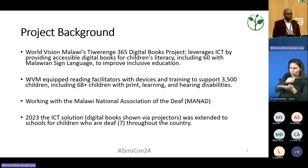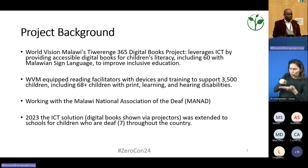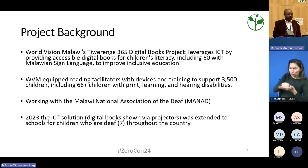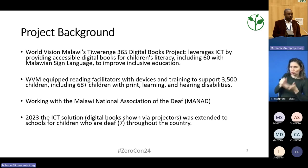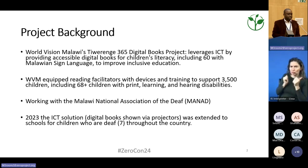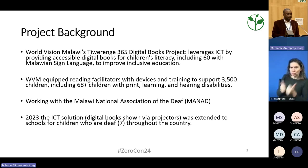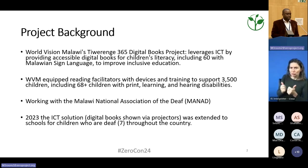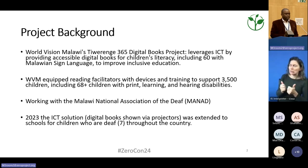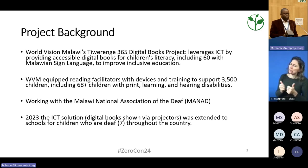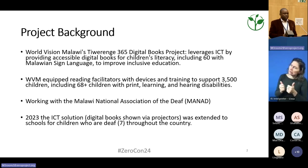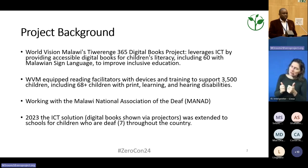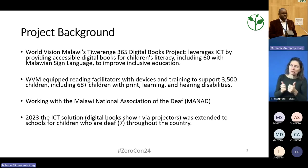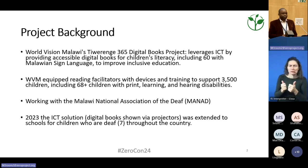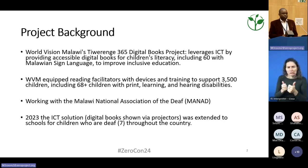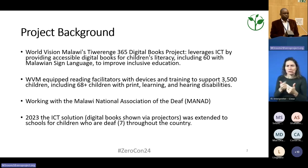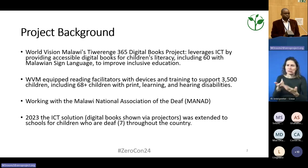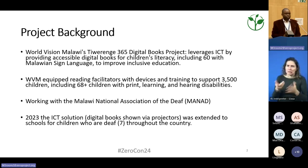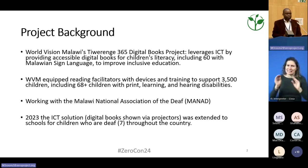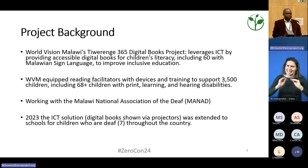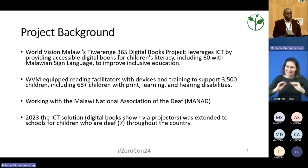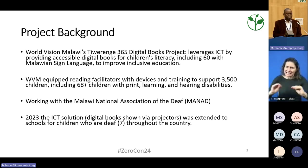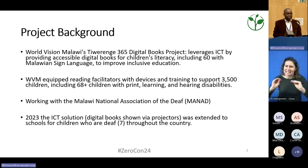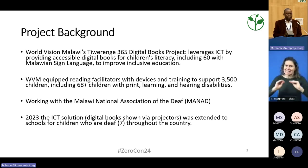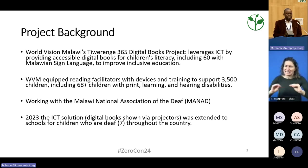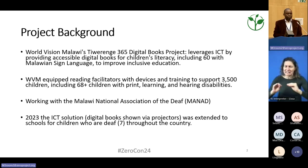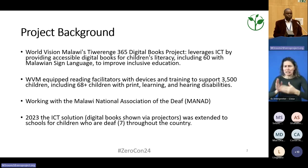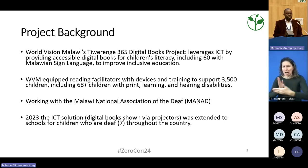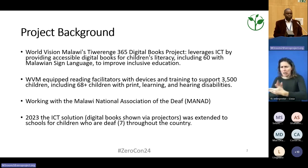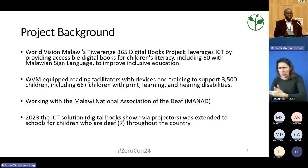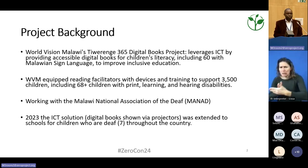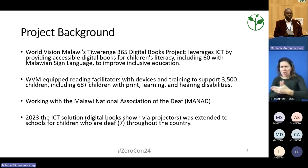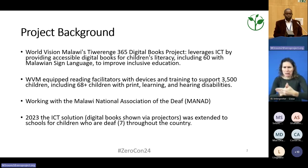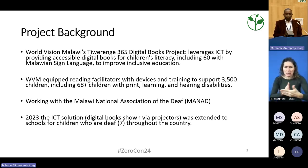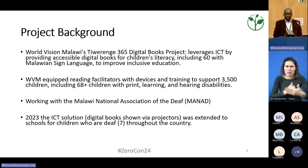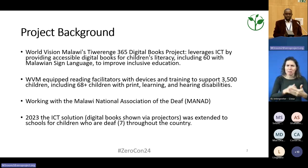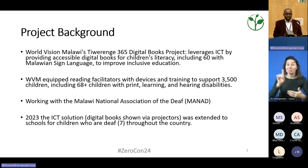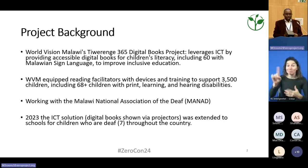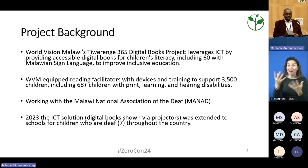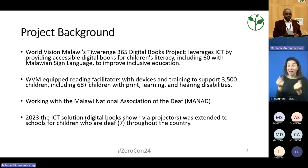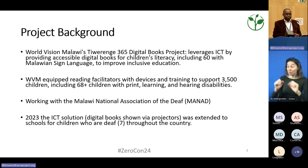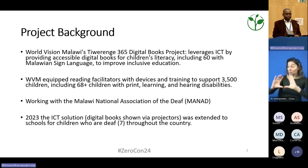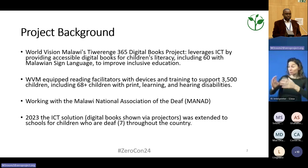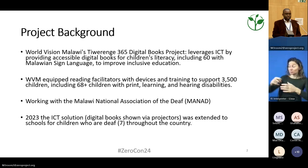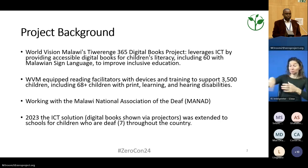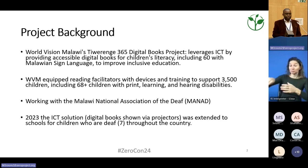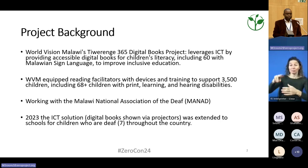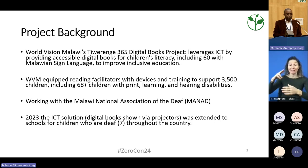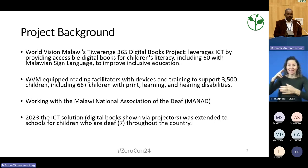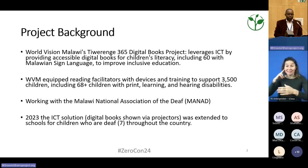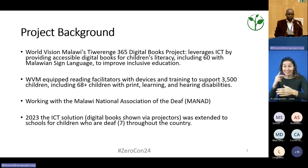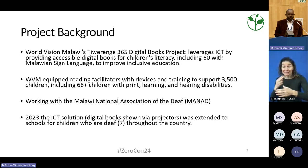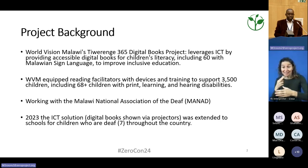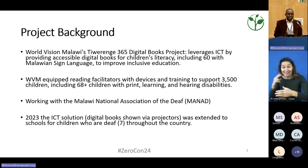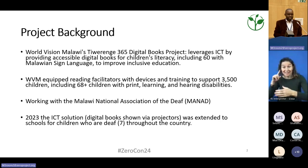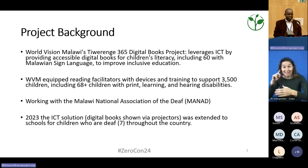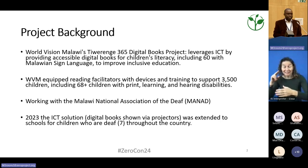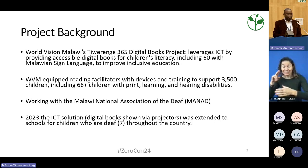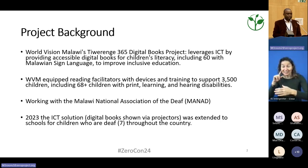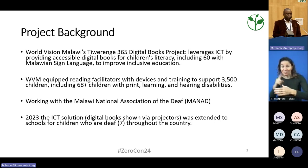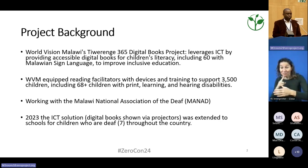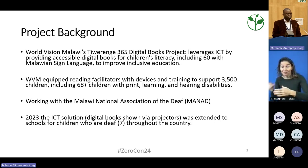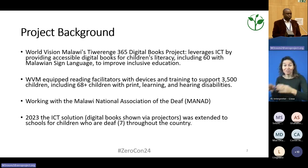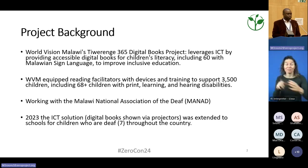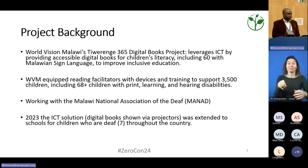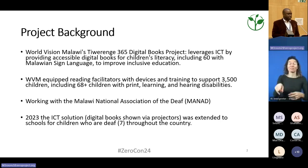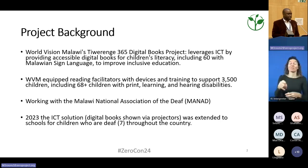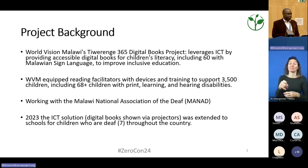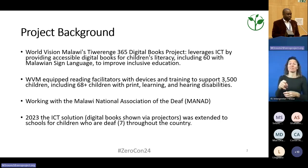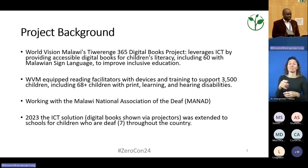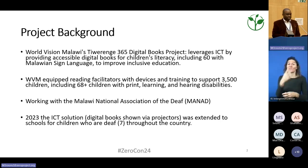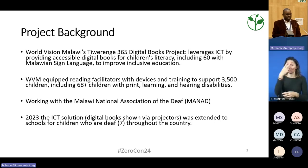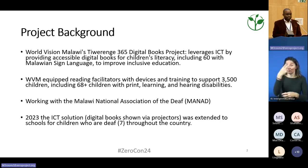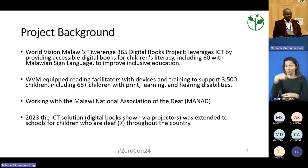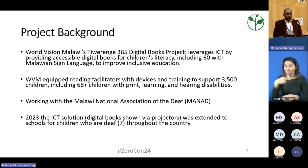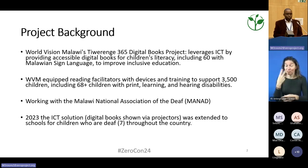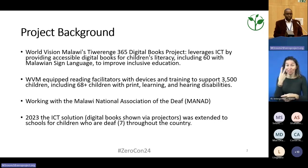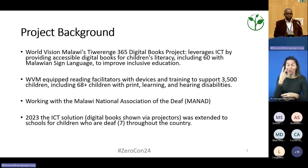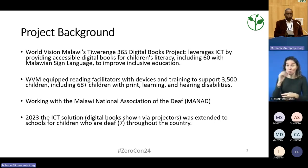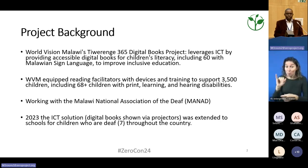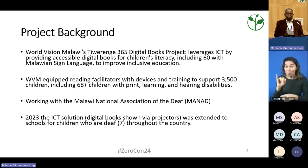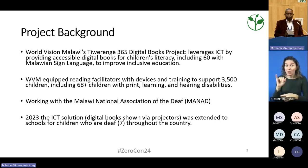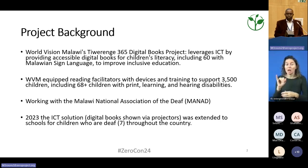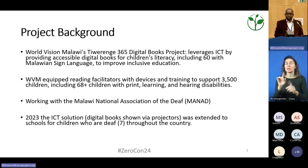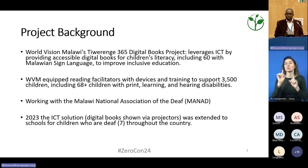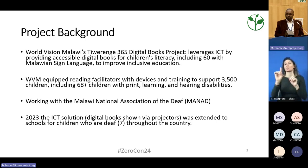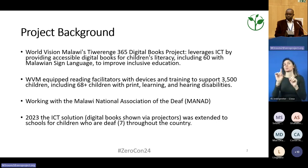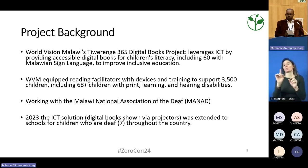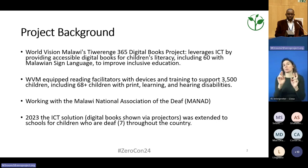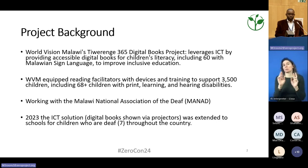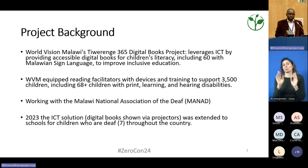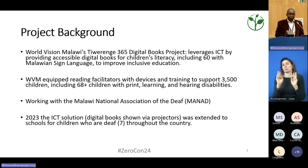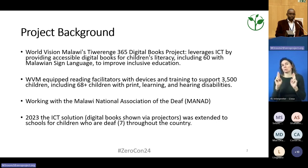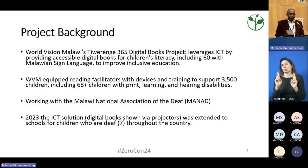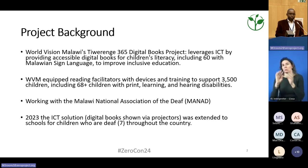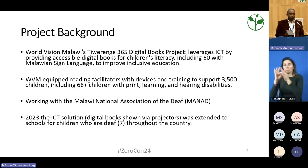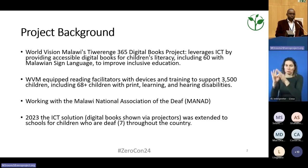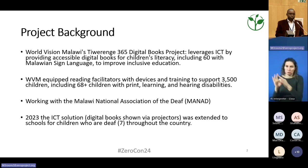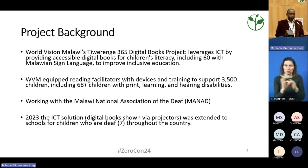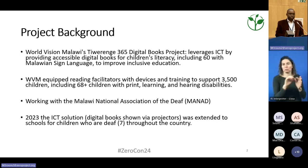still have children with deafness and visual , which is why we came up with the